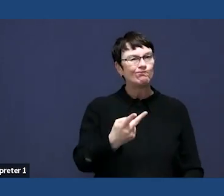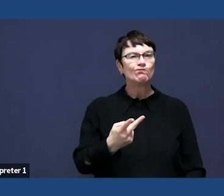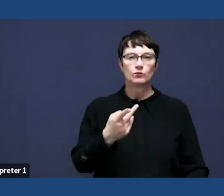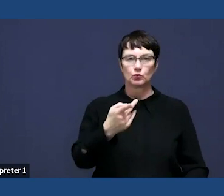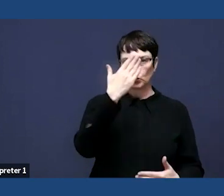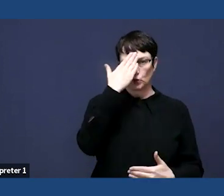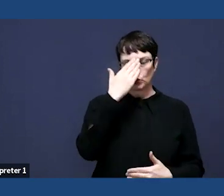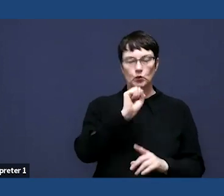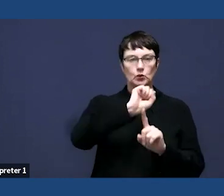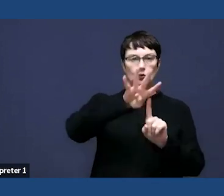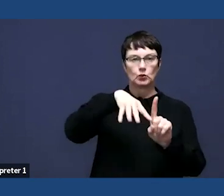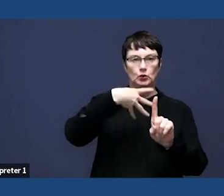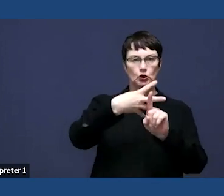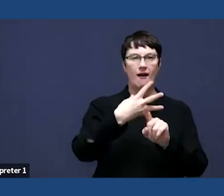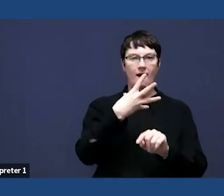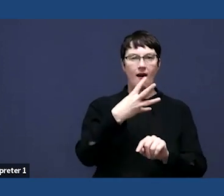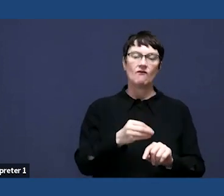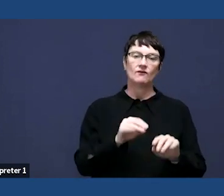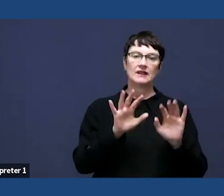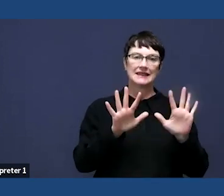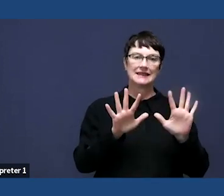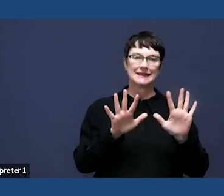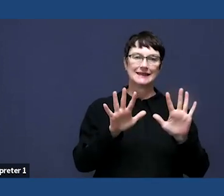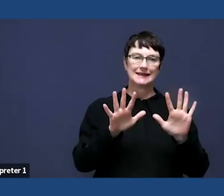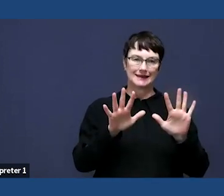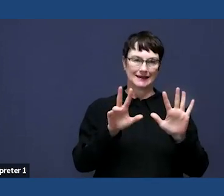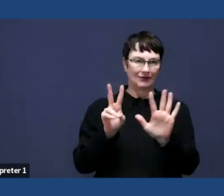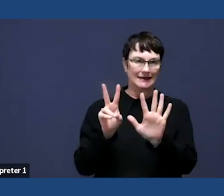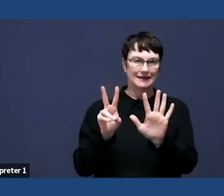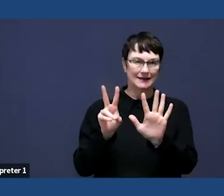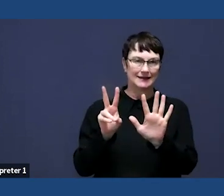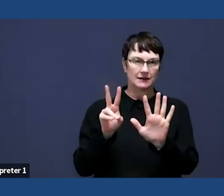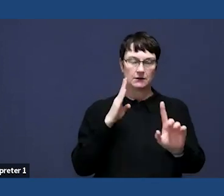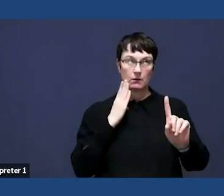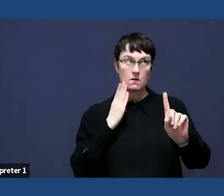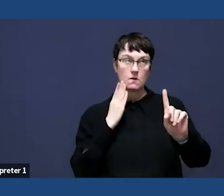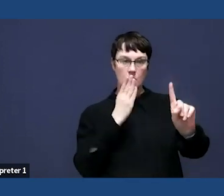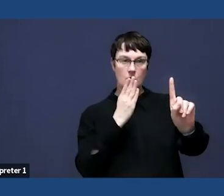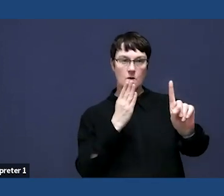Because we really are the guests of this SDG Summit today.